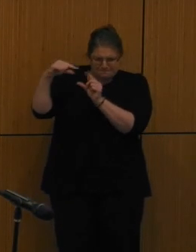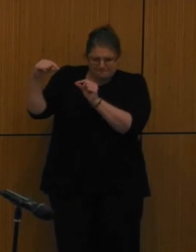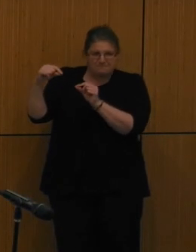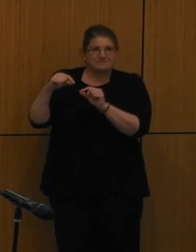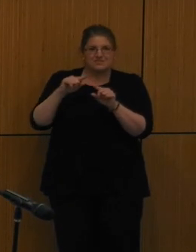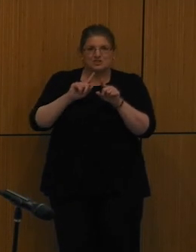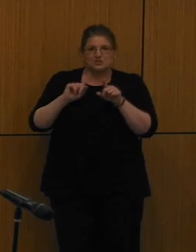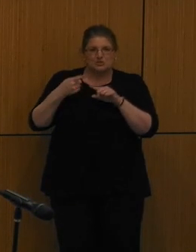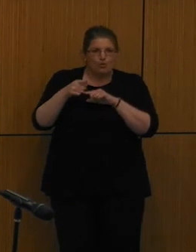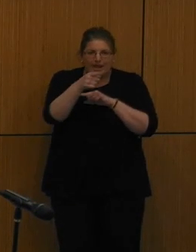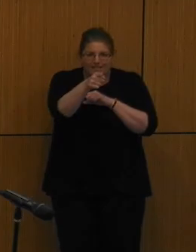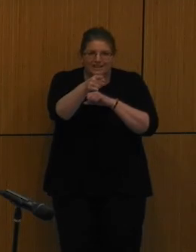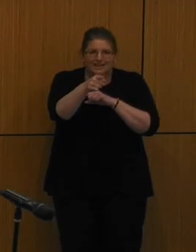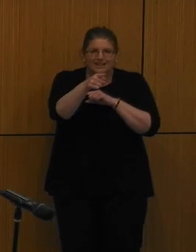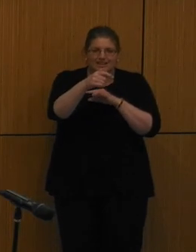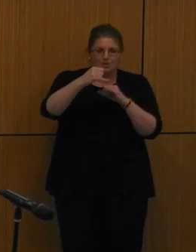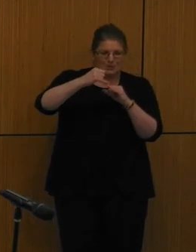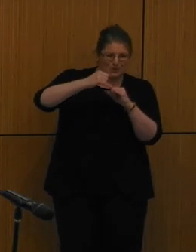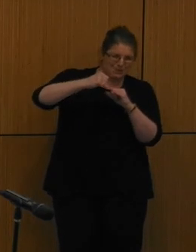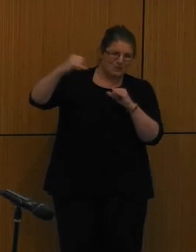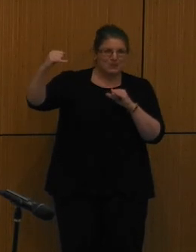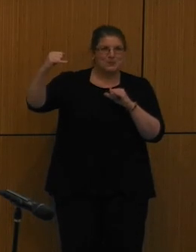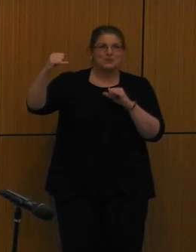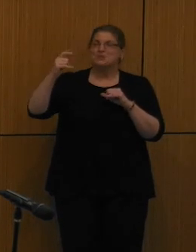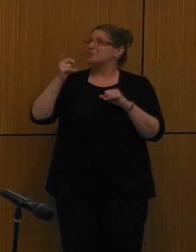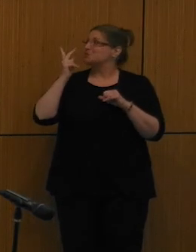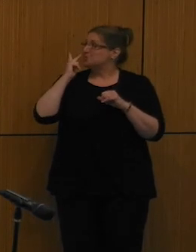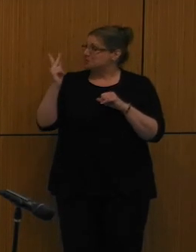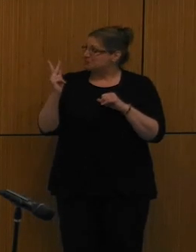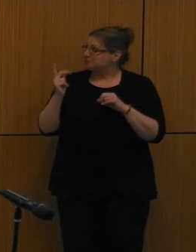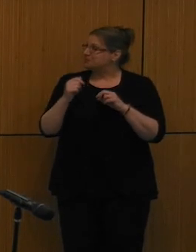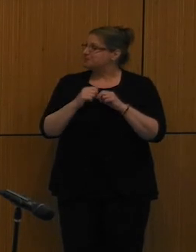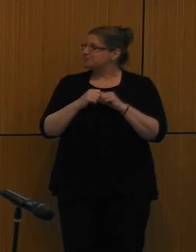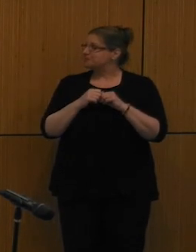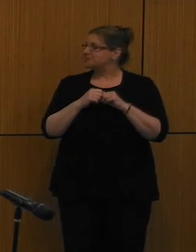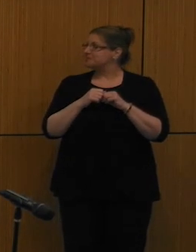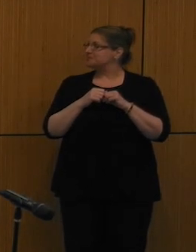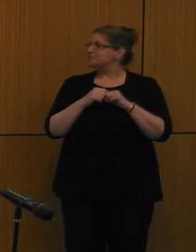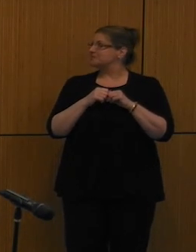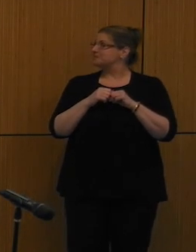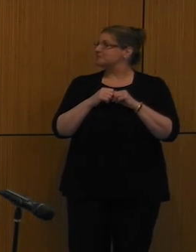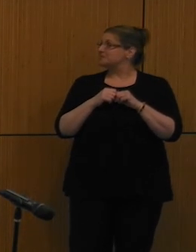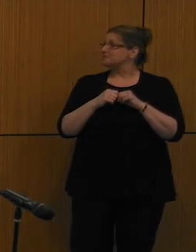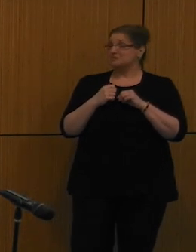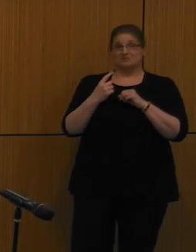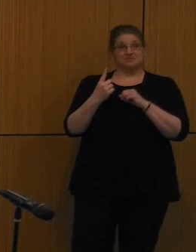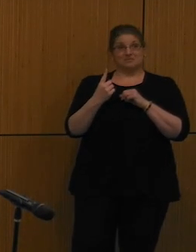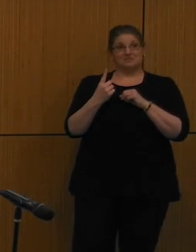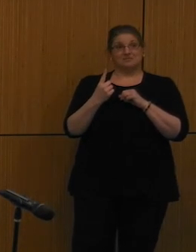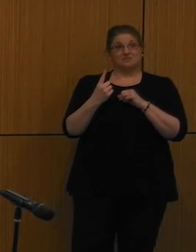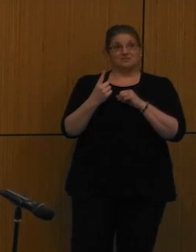long rods that, are shown here. One of our planned hormone